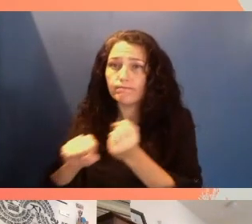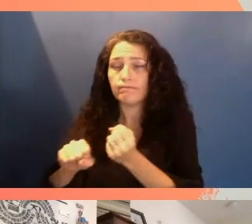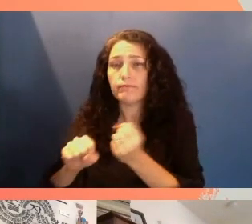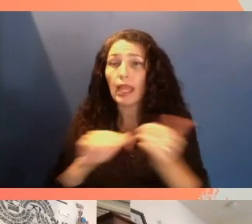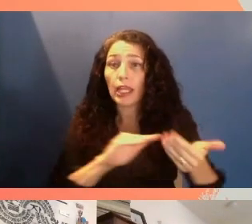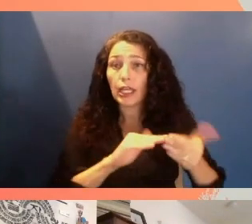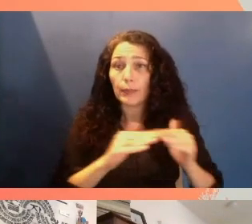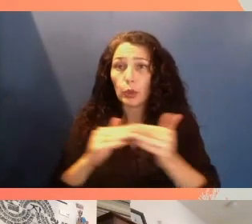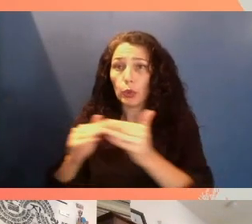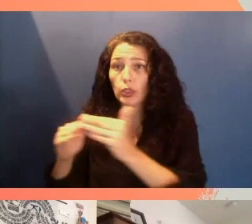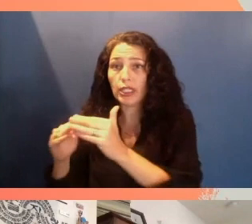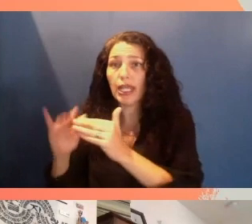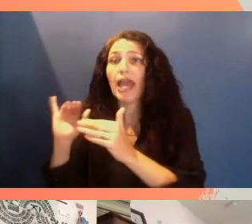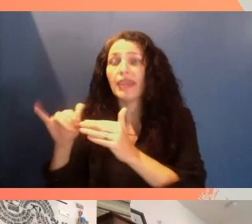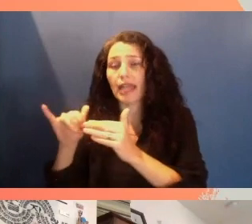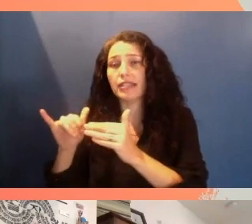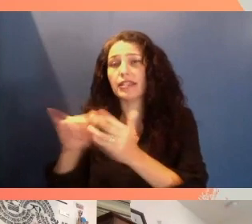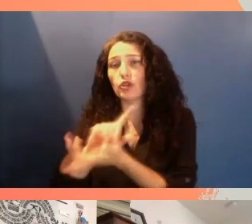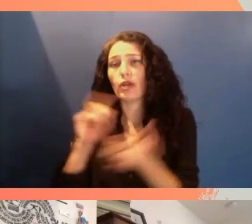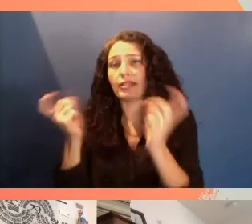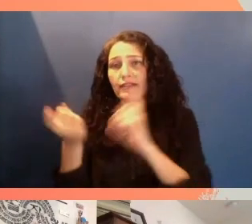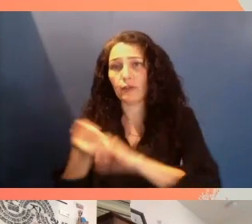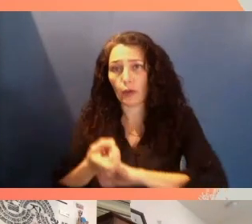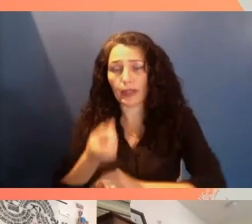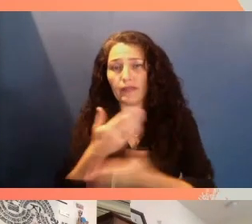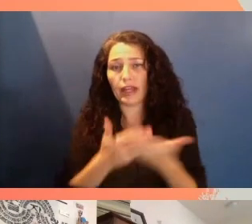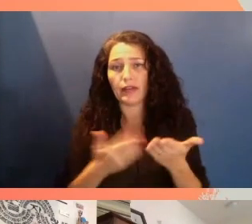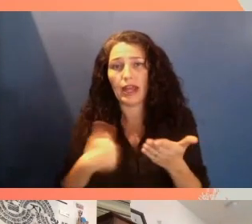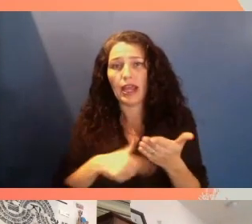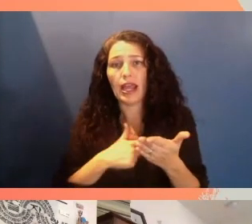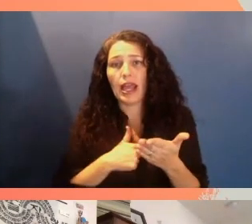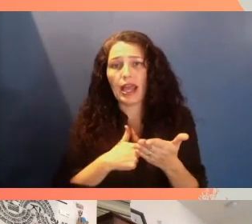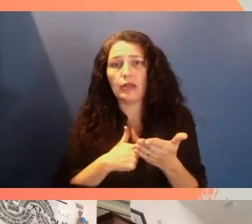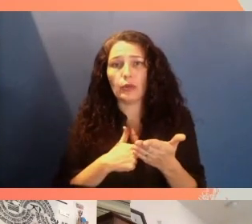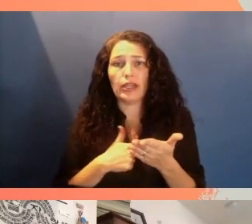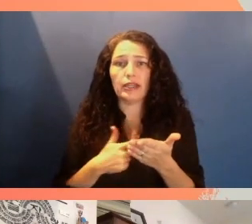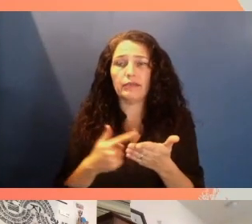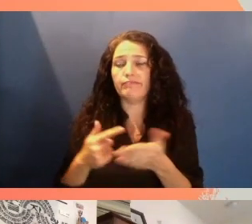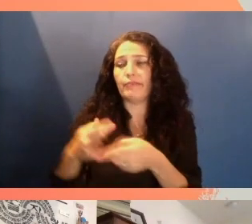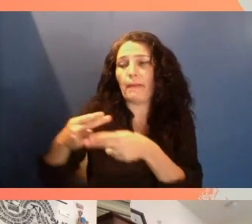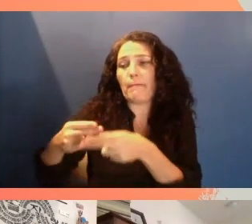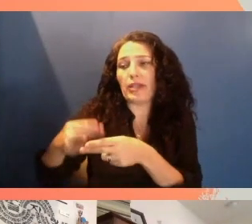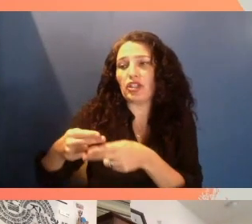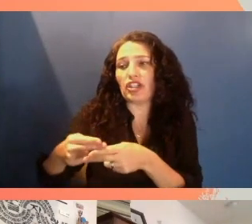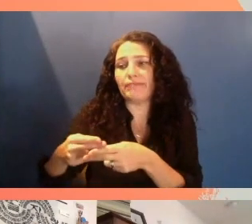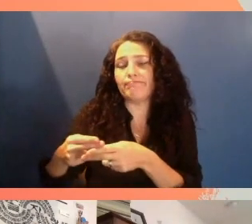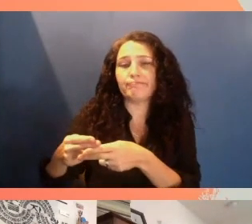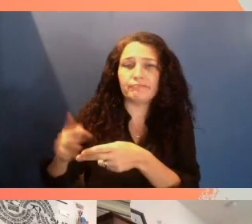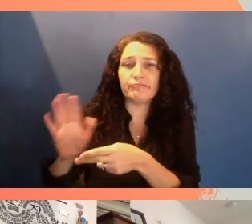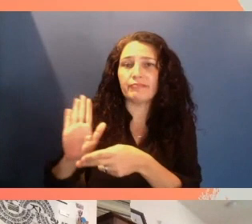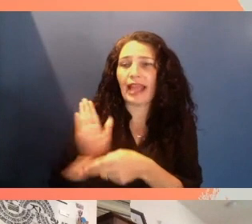And, we refer affectionately to many of the organizers who we follow as our hidden figures, it's the same exact story.